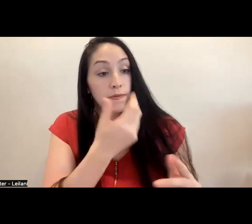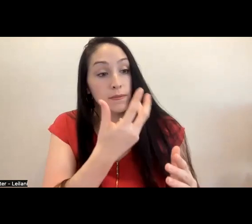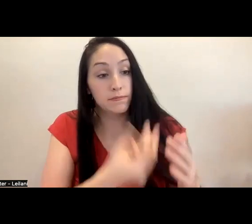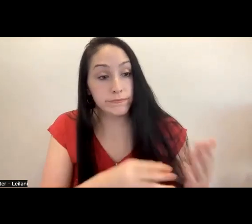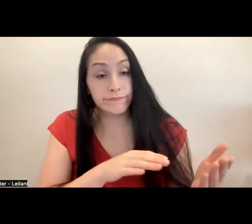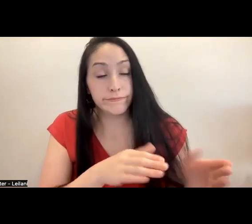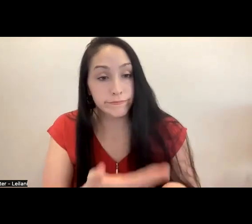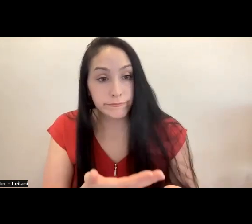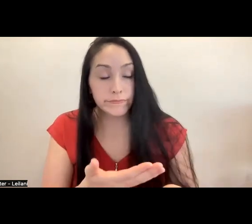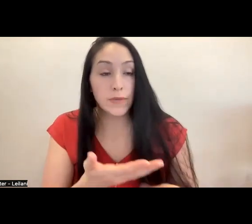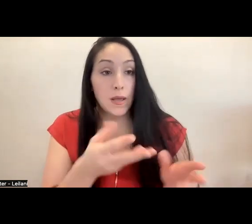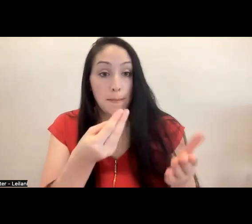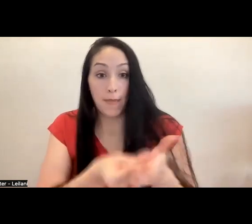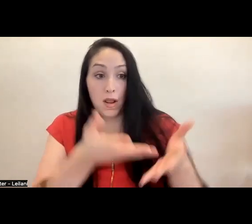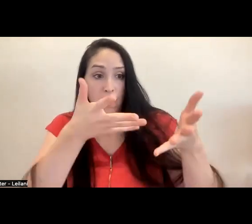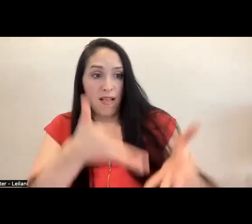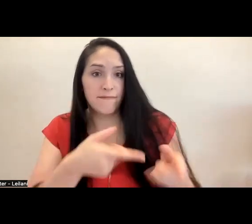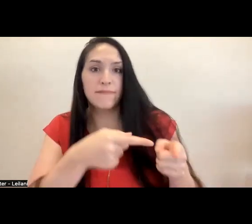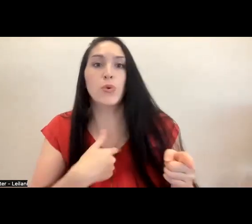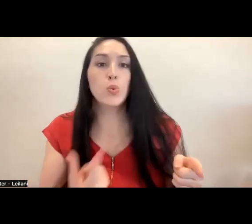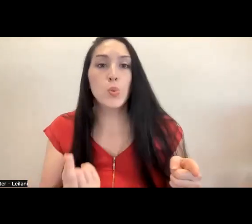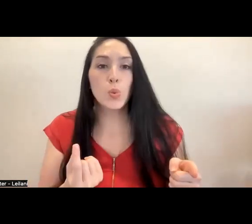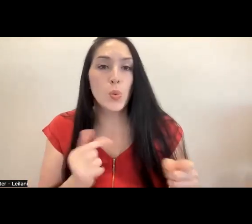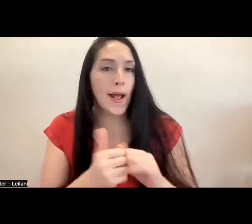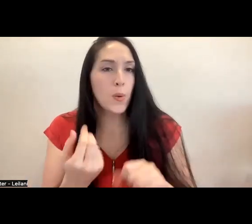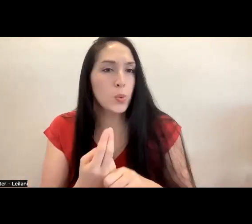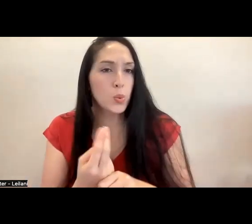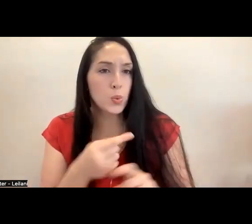the funds for? 11:23:48 And so a qualified disability expense